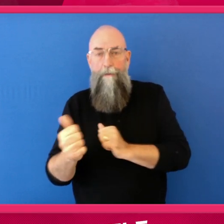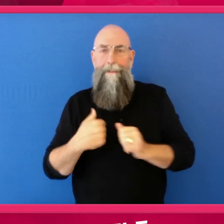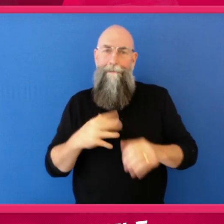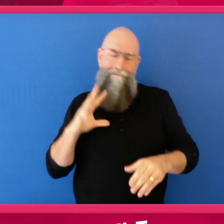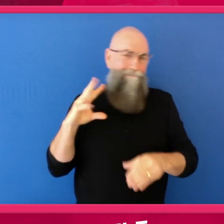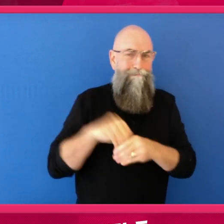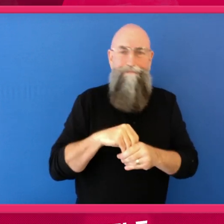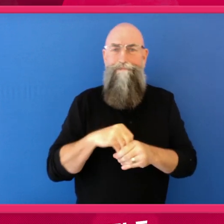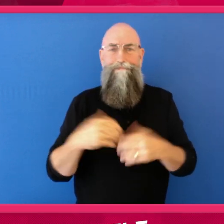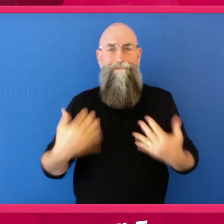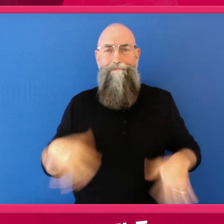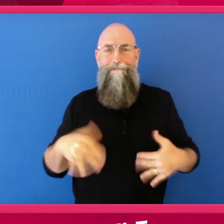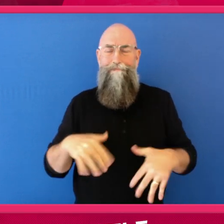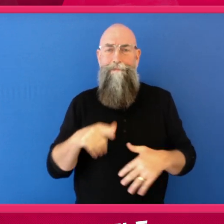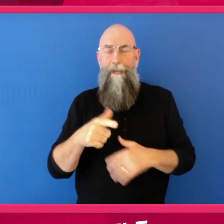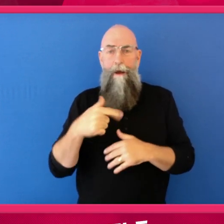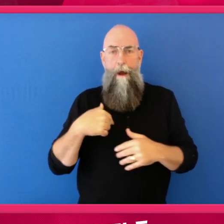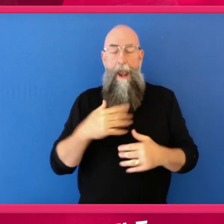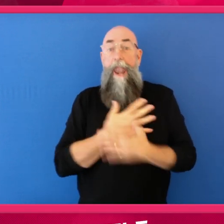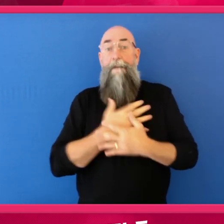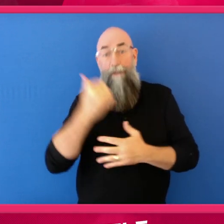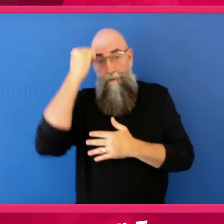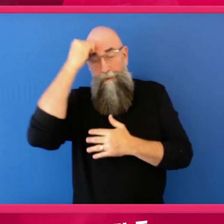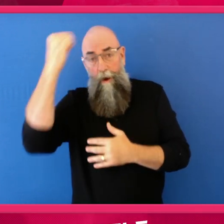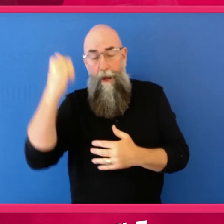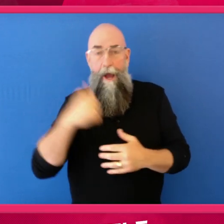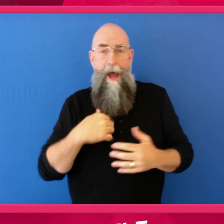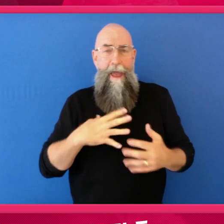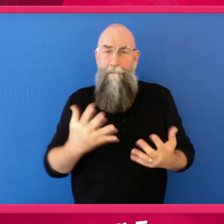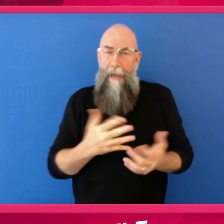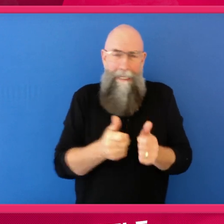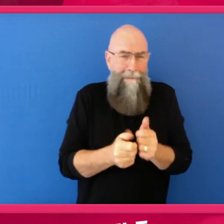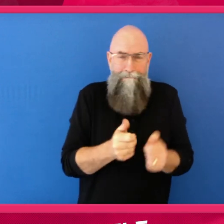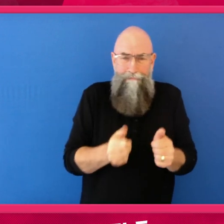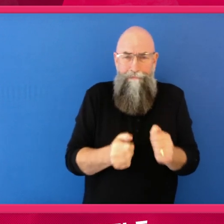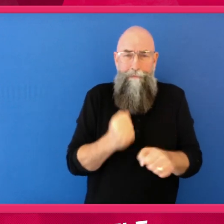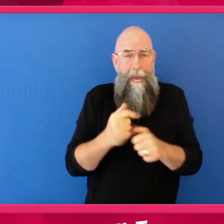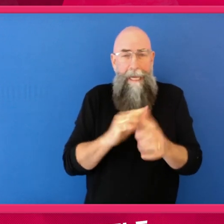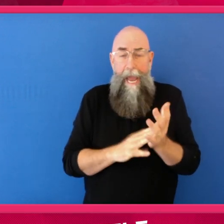games called Counter-Strike and Valorant, and I got to like really high level competitive